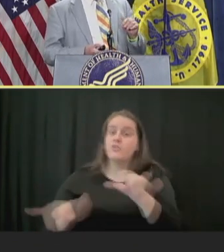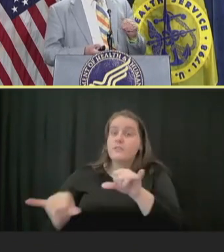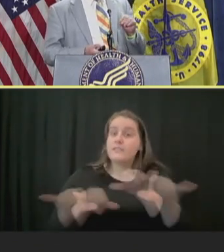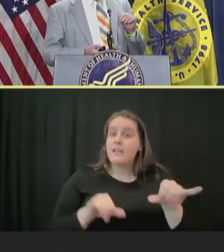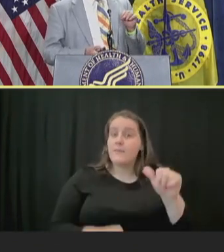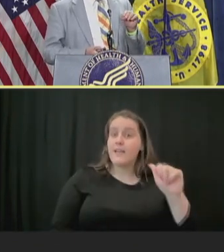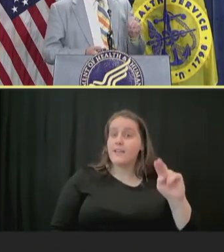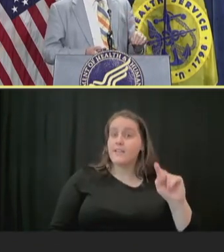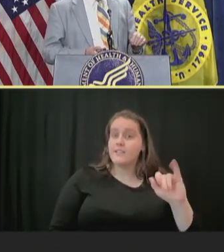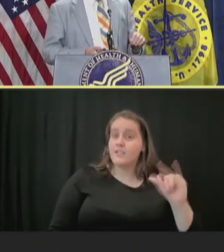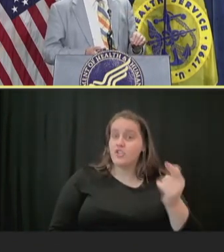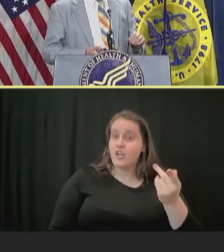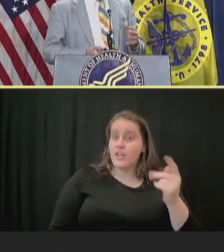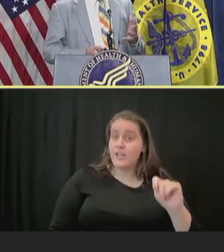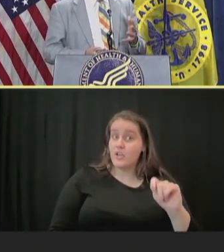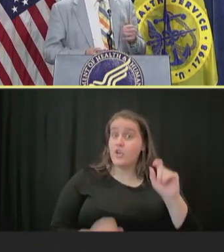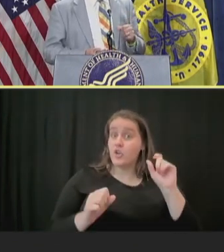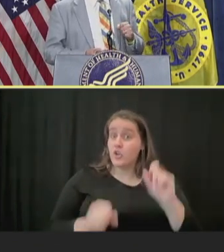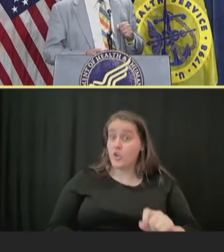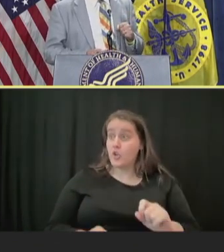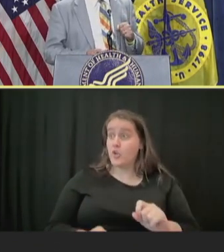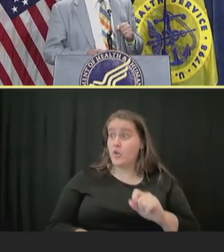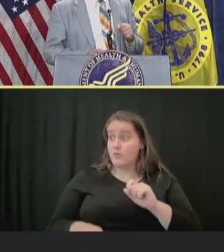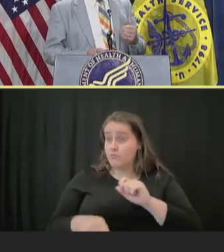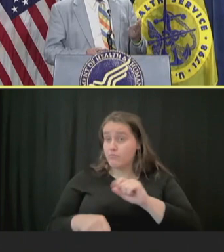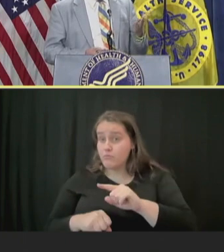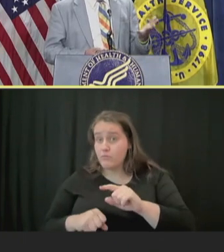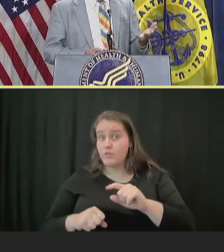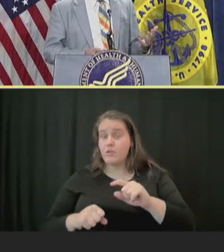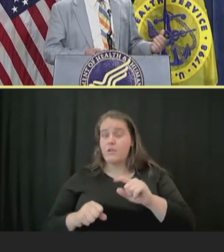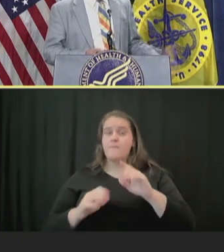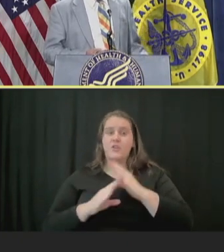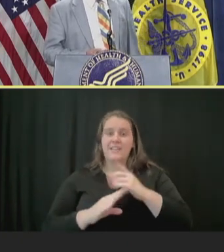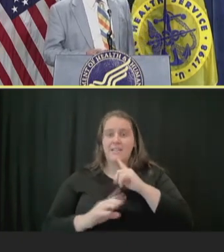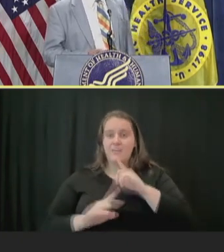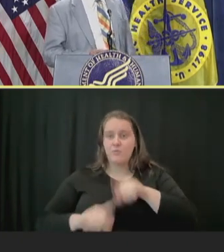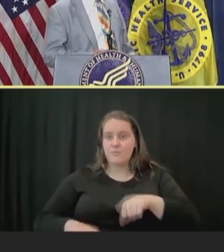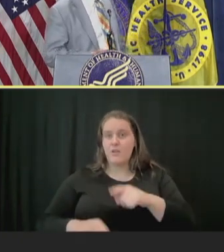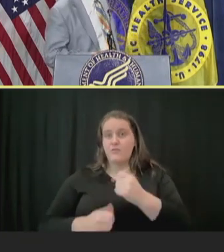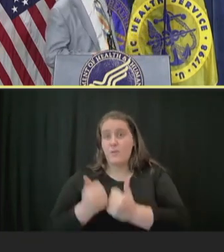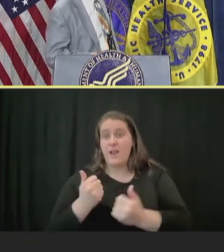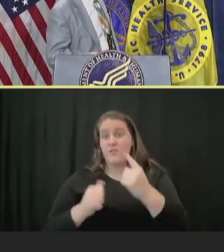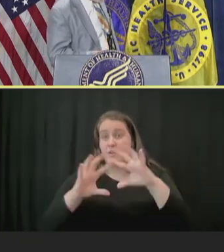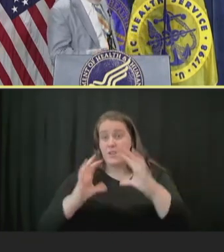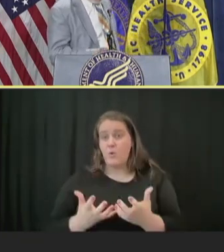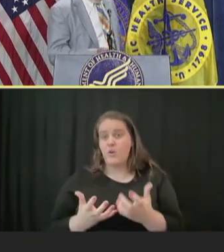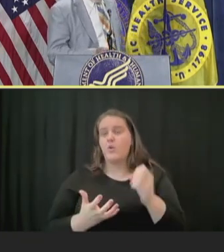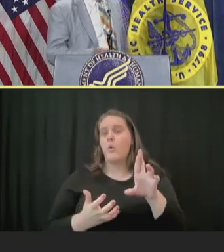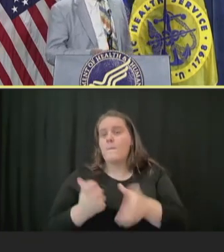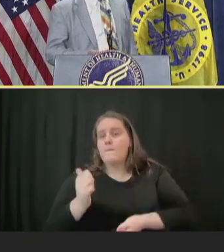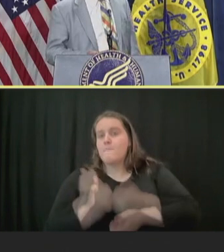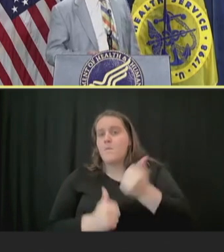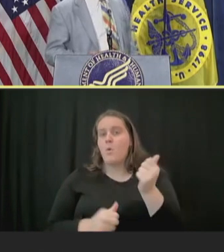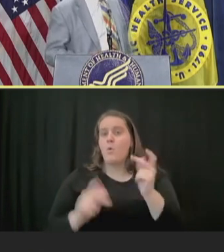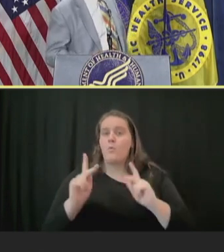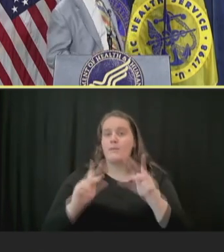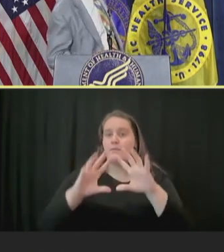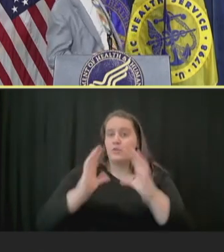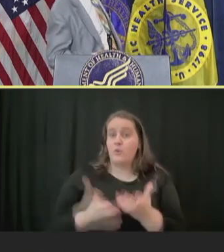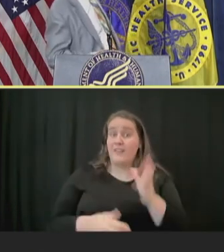protective response in everyone in the world, or a large proportion of them. That's what's different.